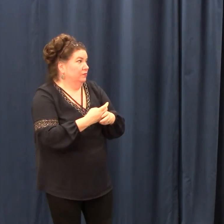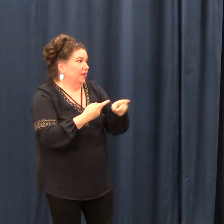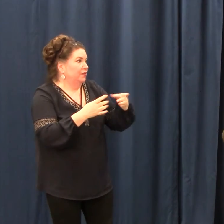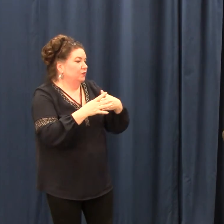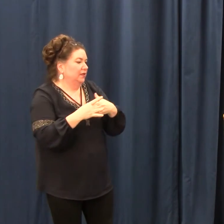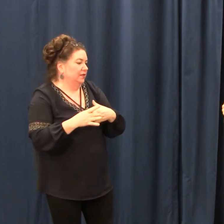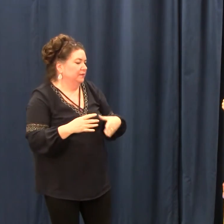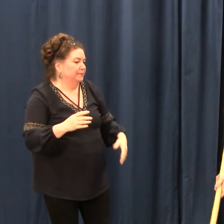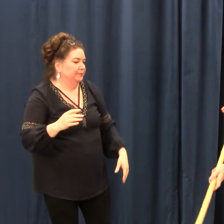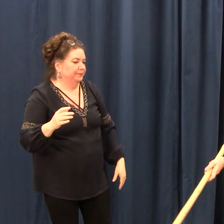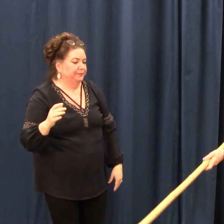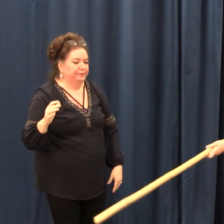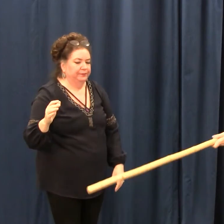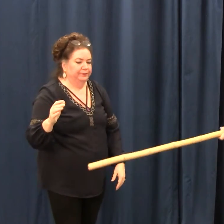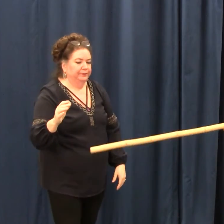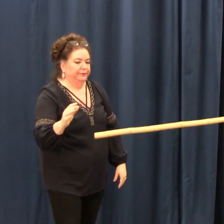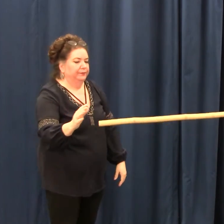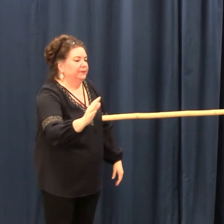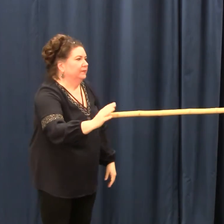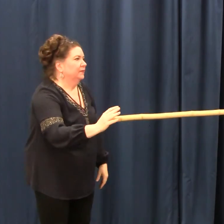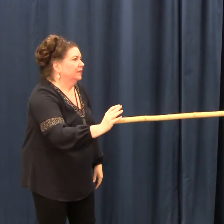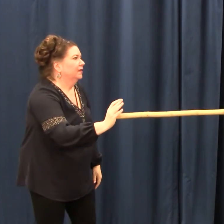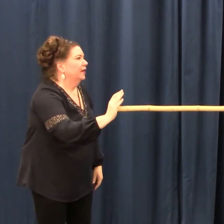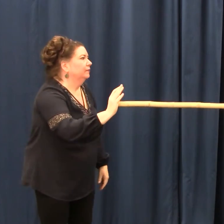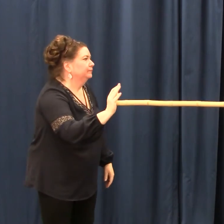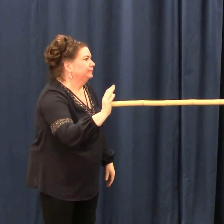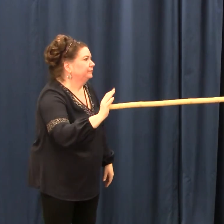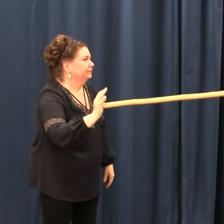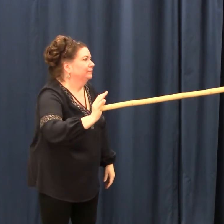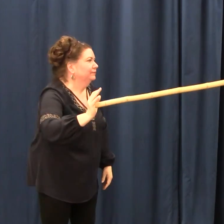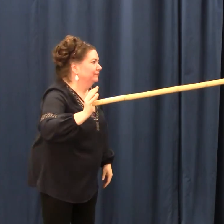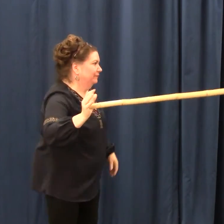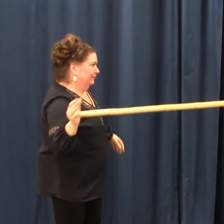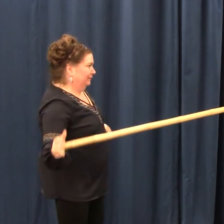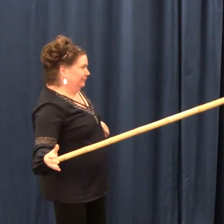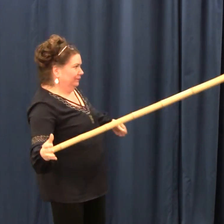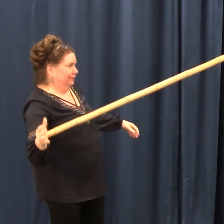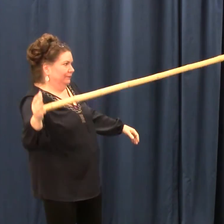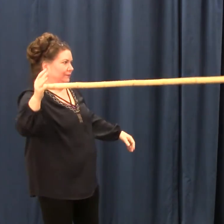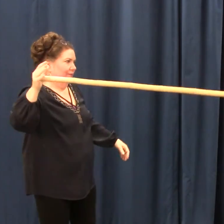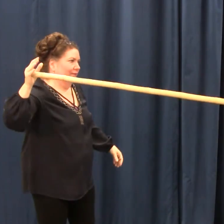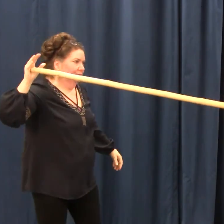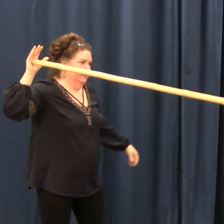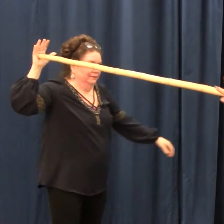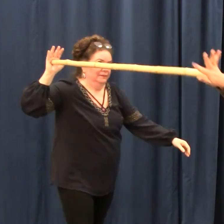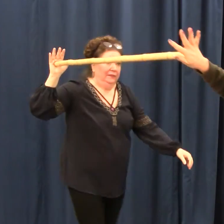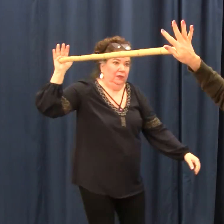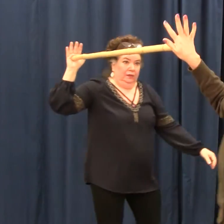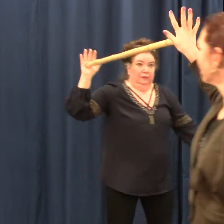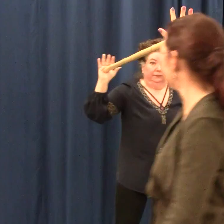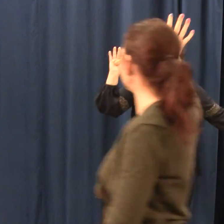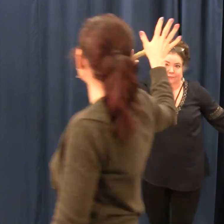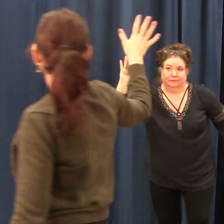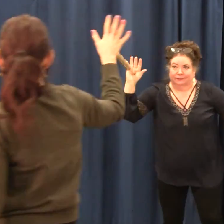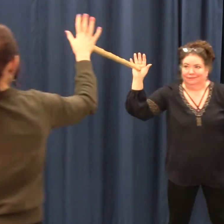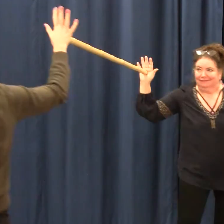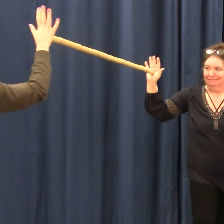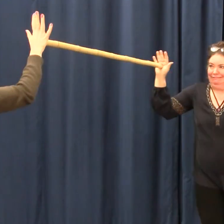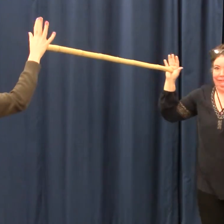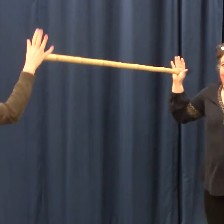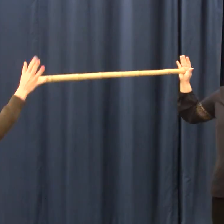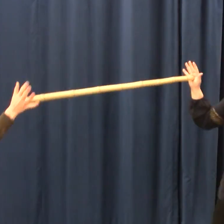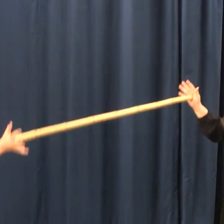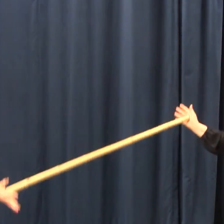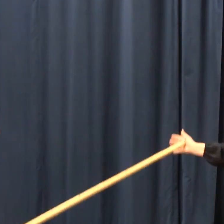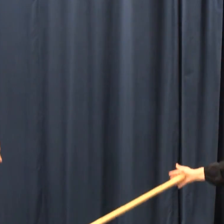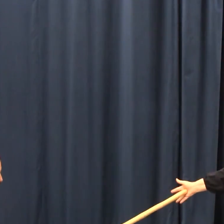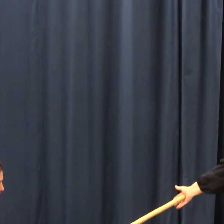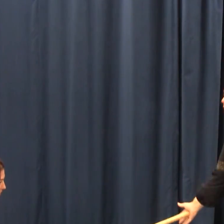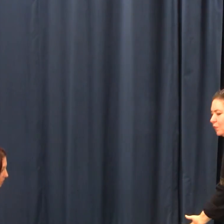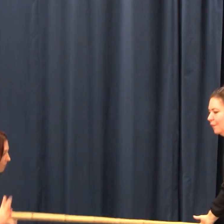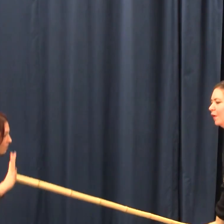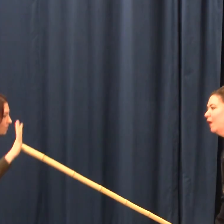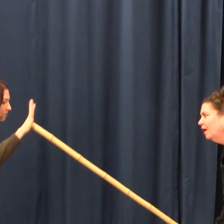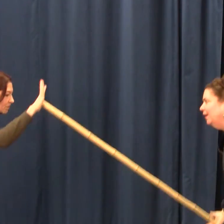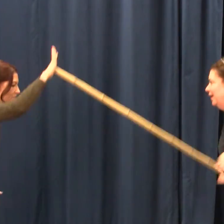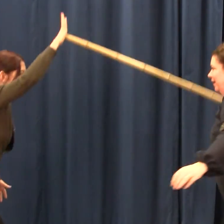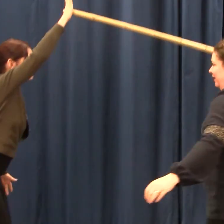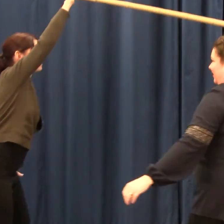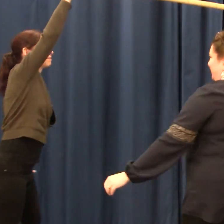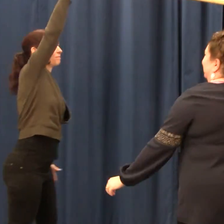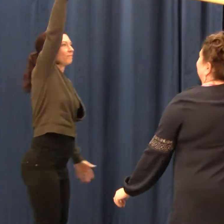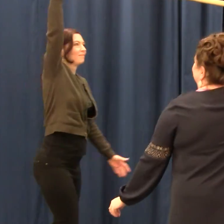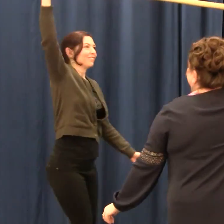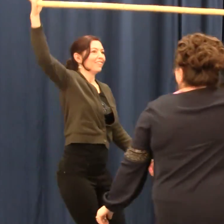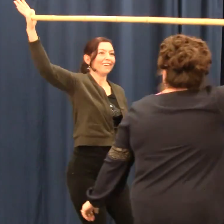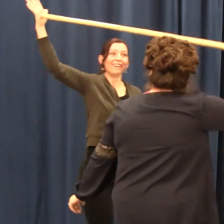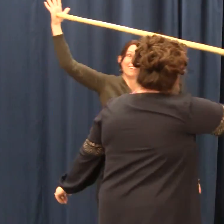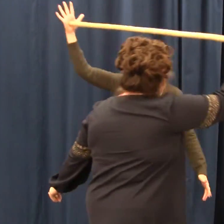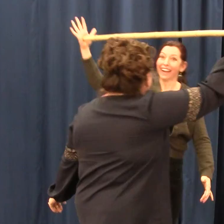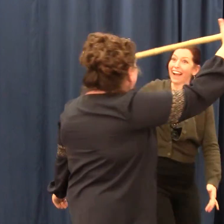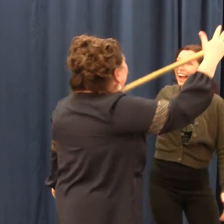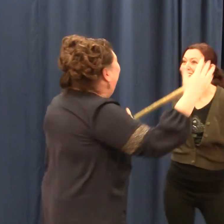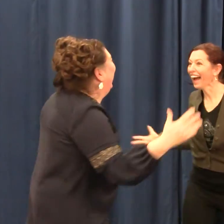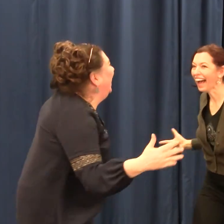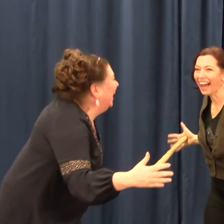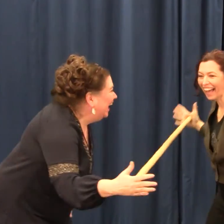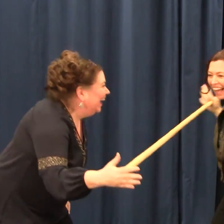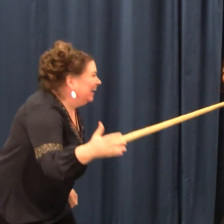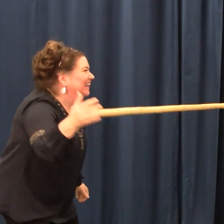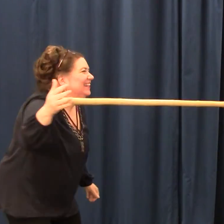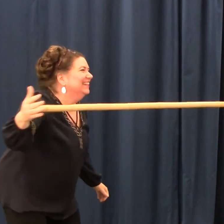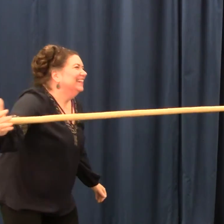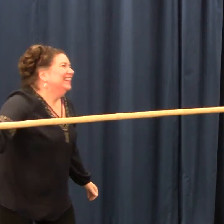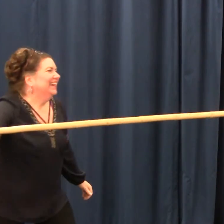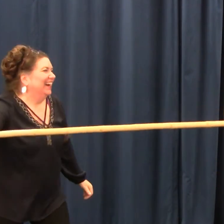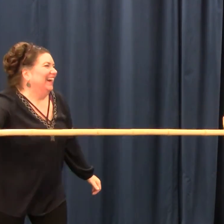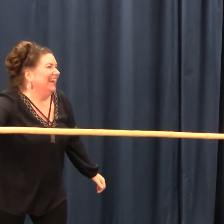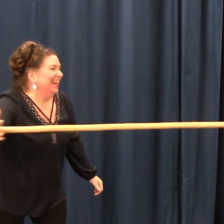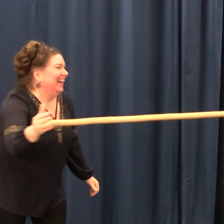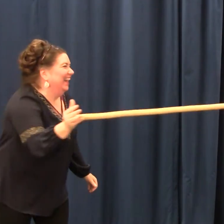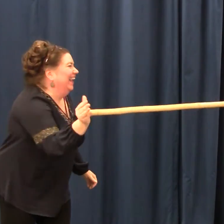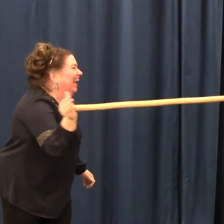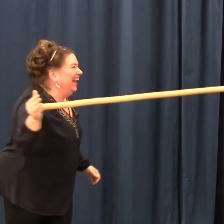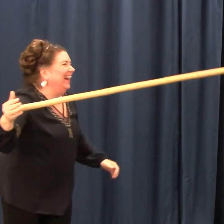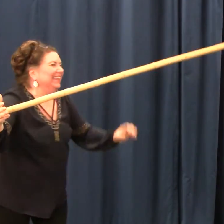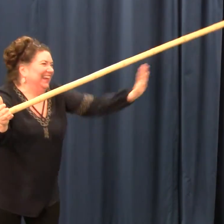okay? and you lead (Heather) Okay, I'm leading, all right, okay...